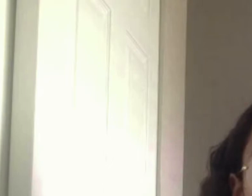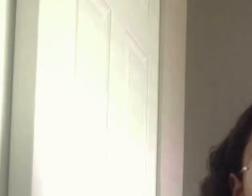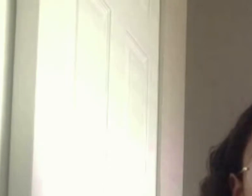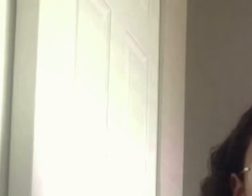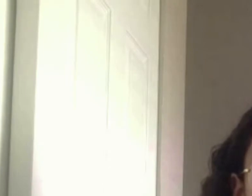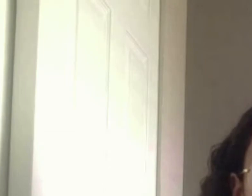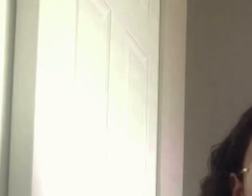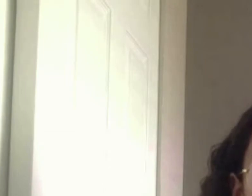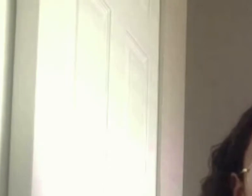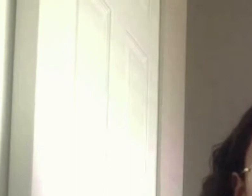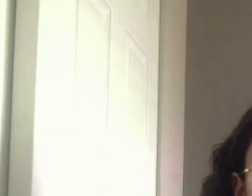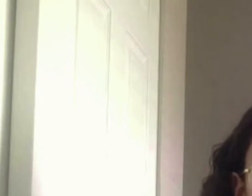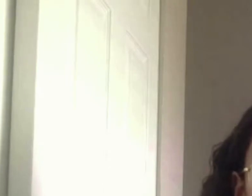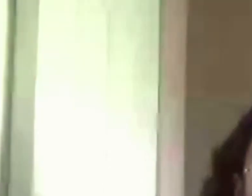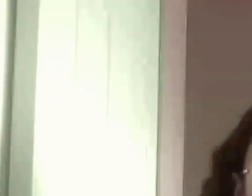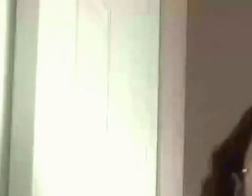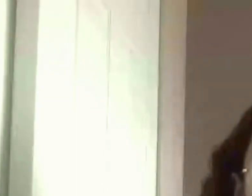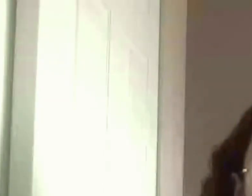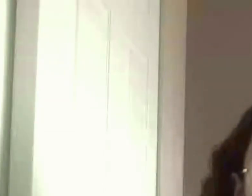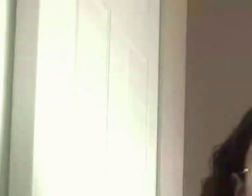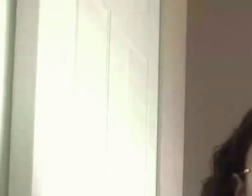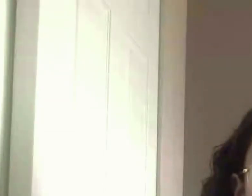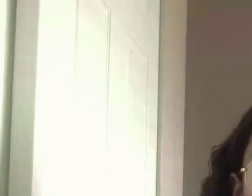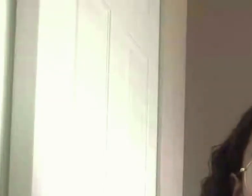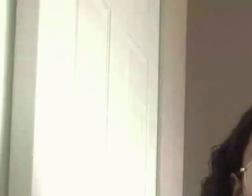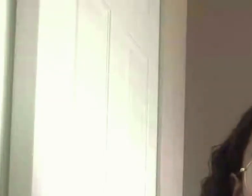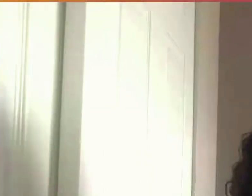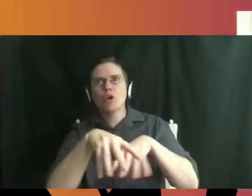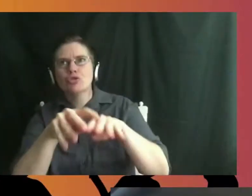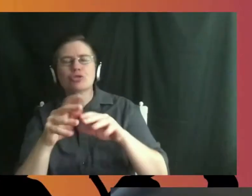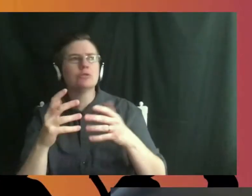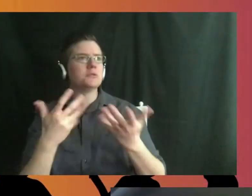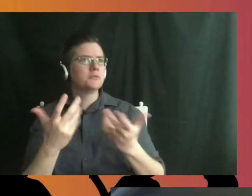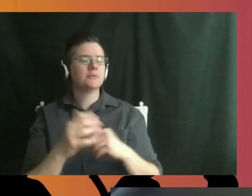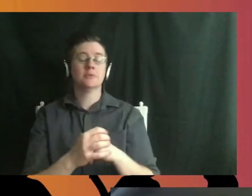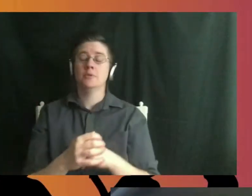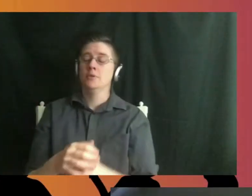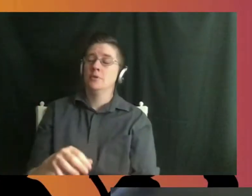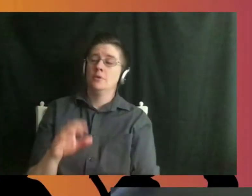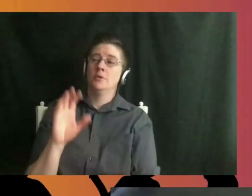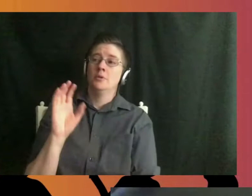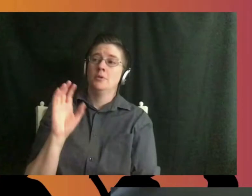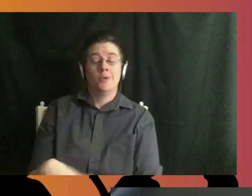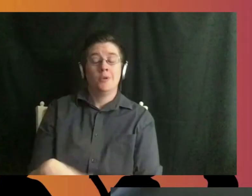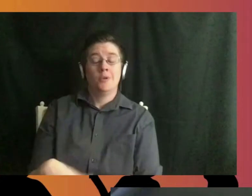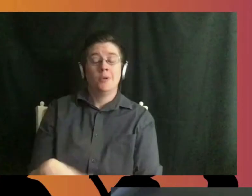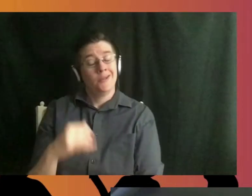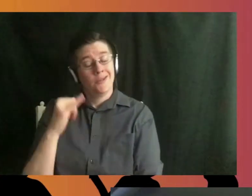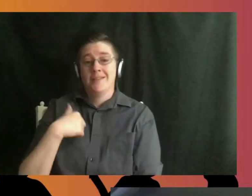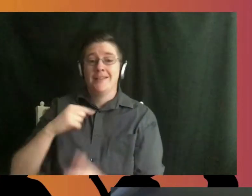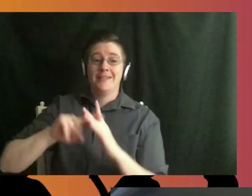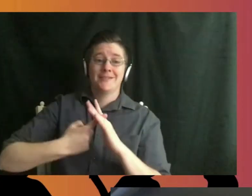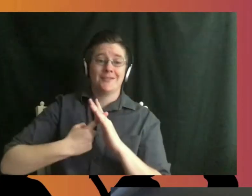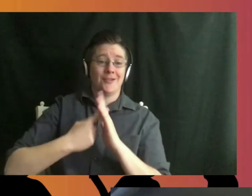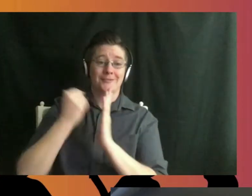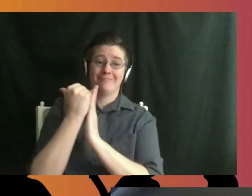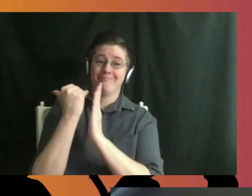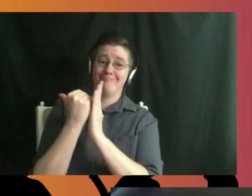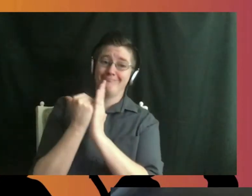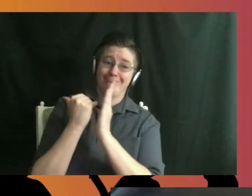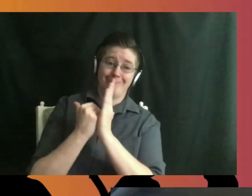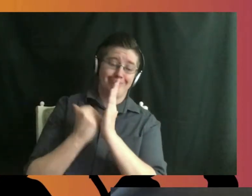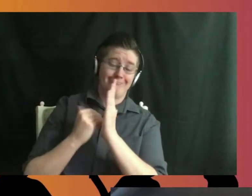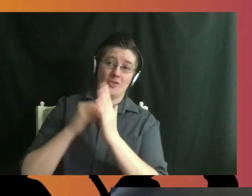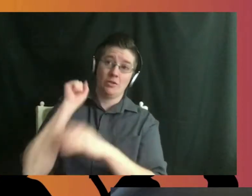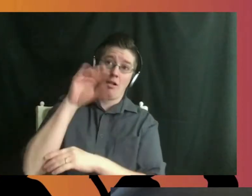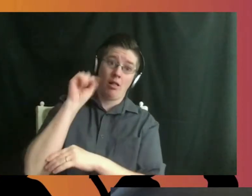to uh if i started to list the marches that i've been to i would be giving you a very detailed list